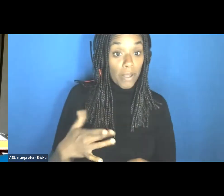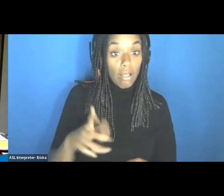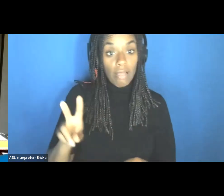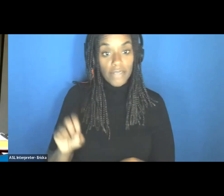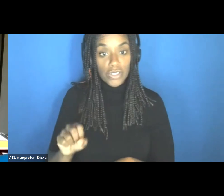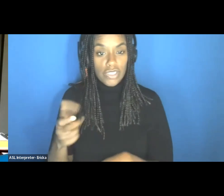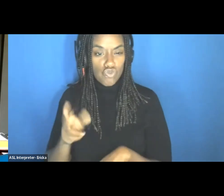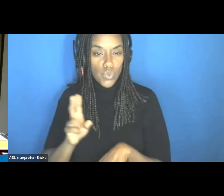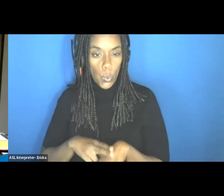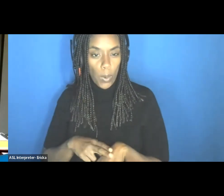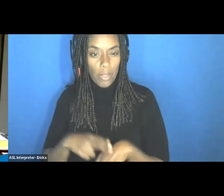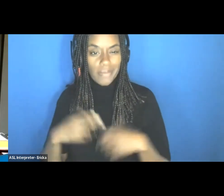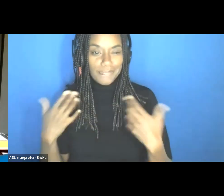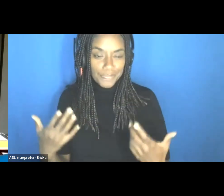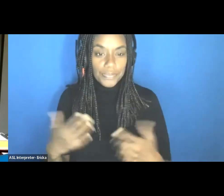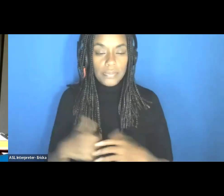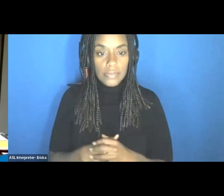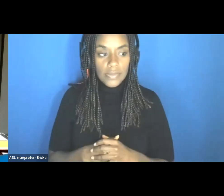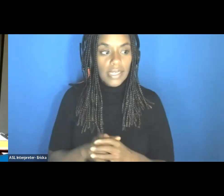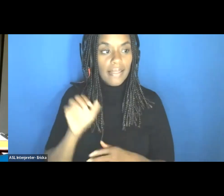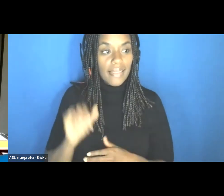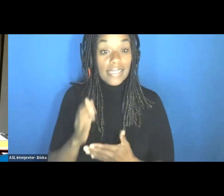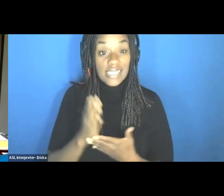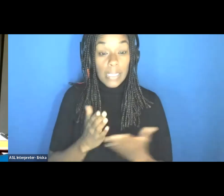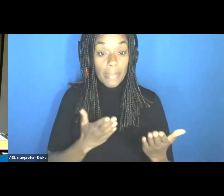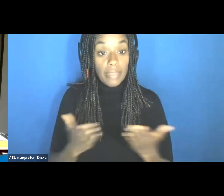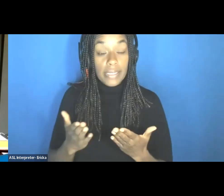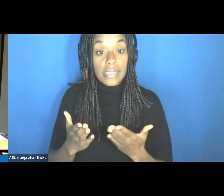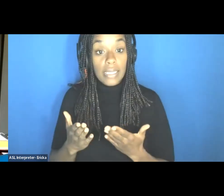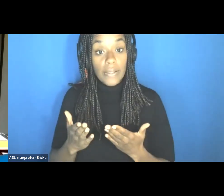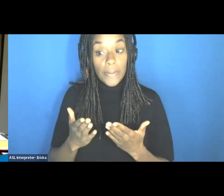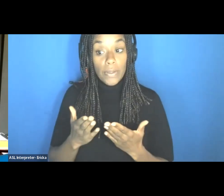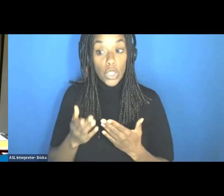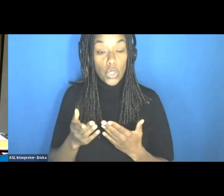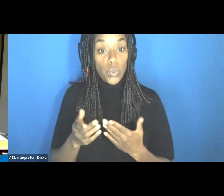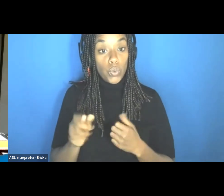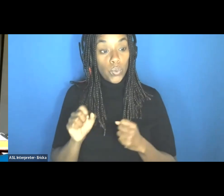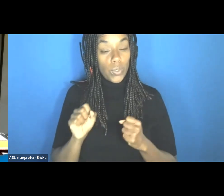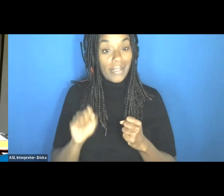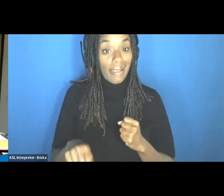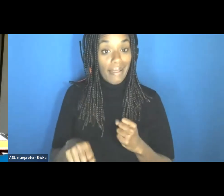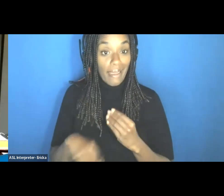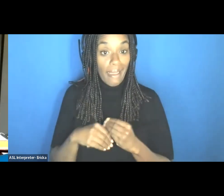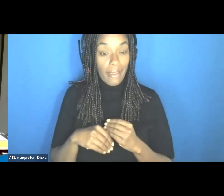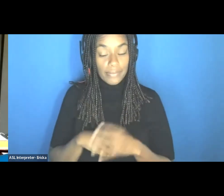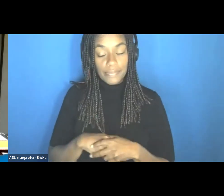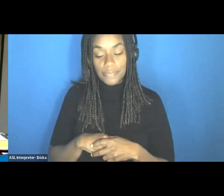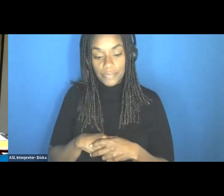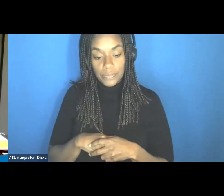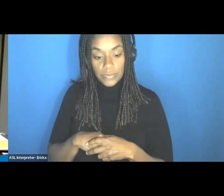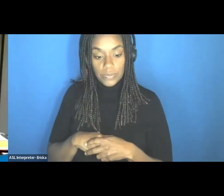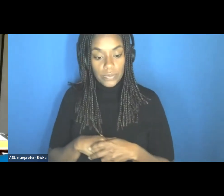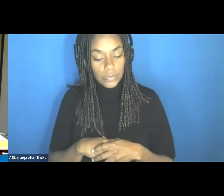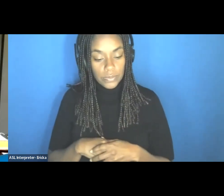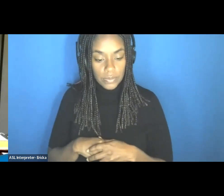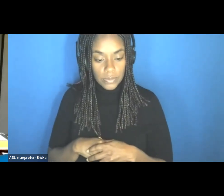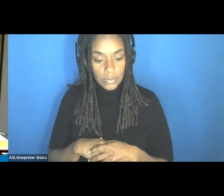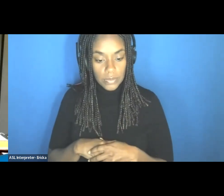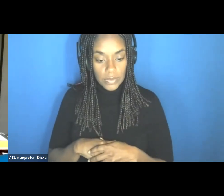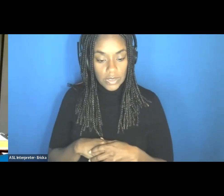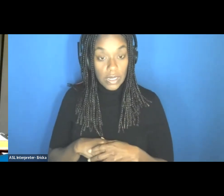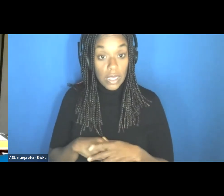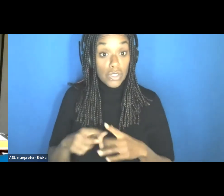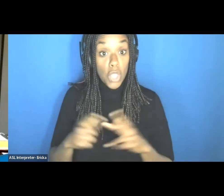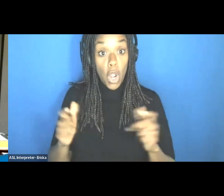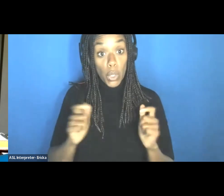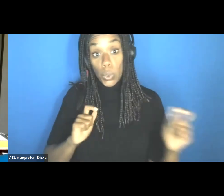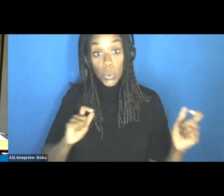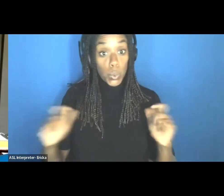Typical versus normal.